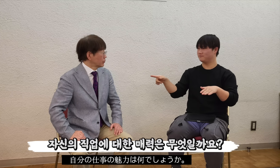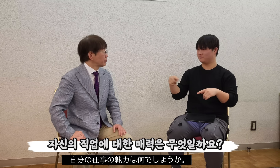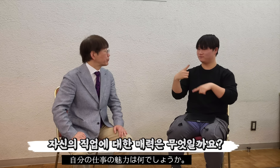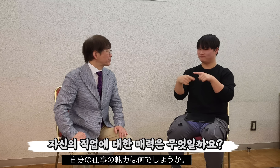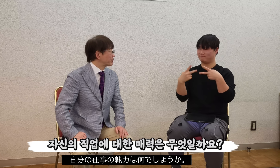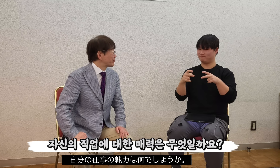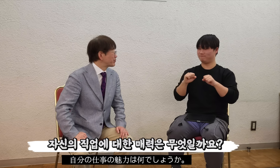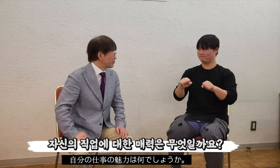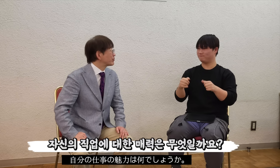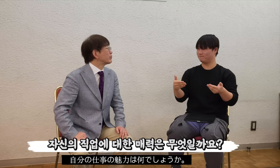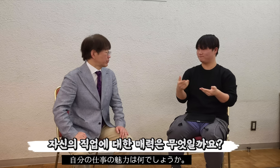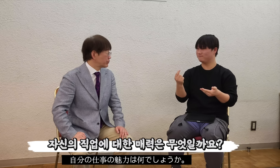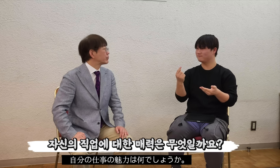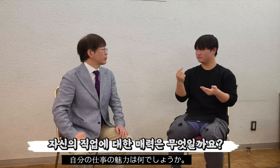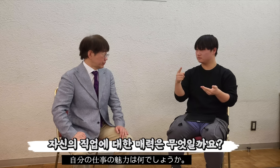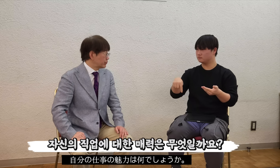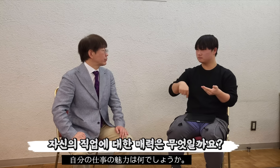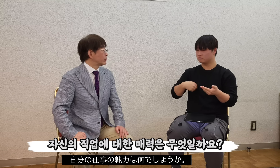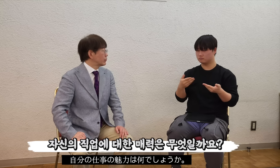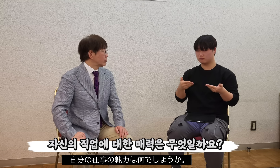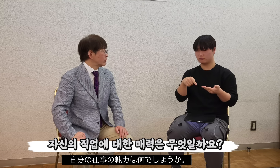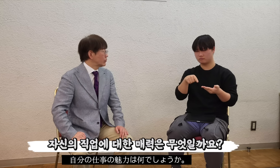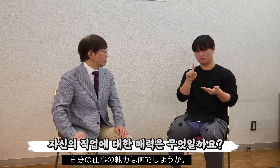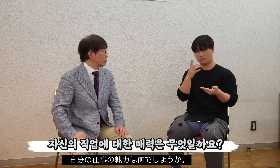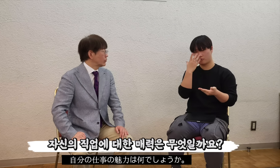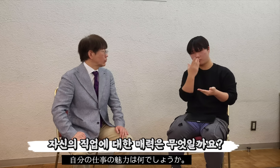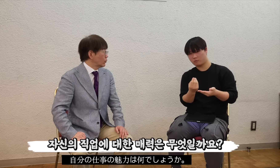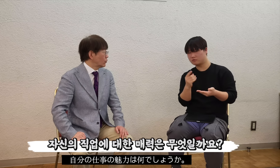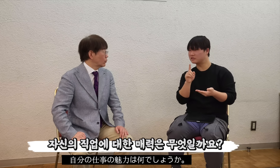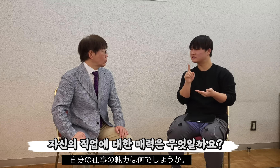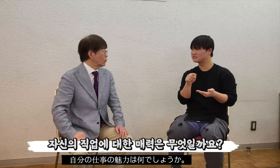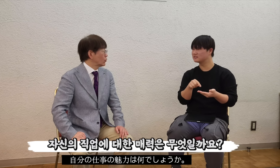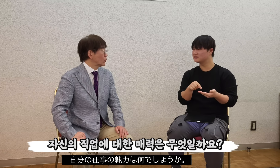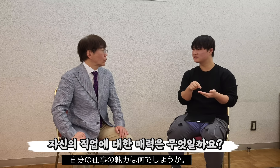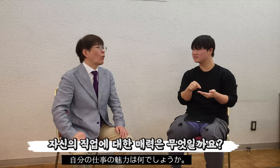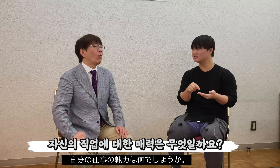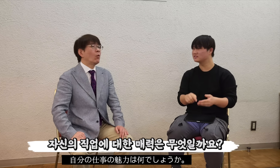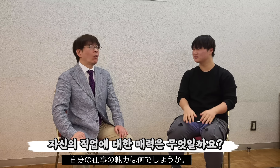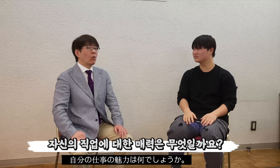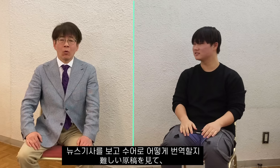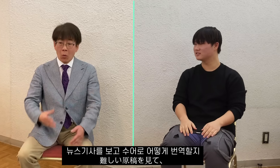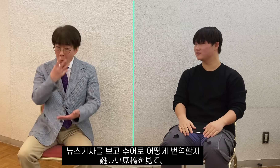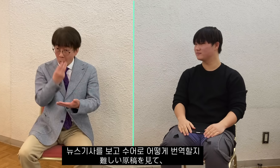What is attractive about your job?